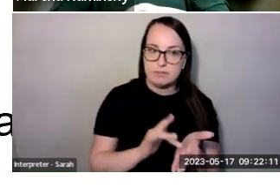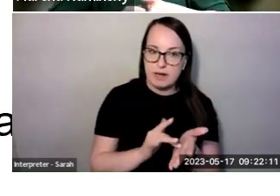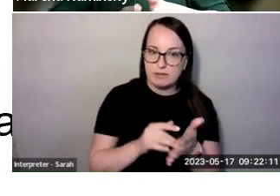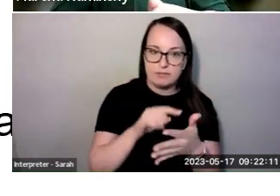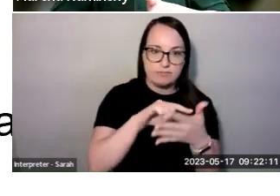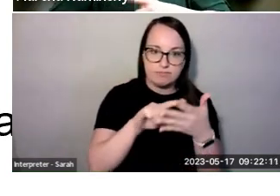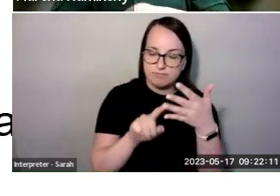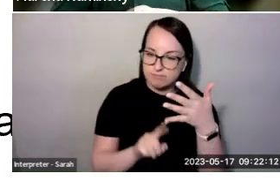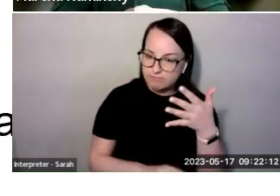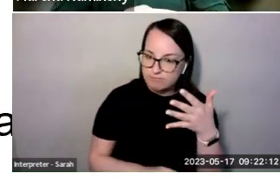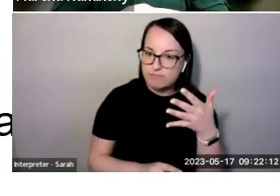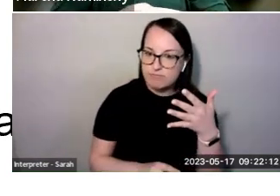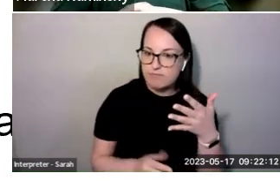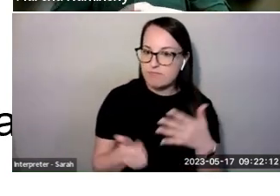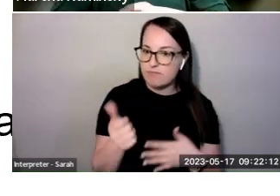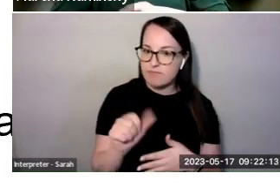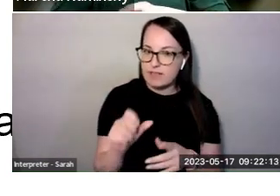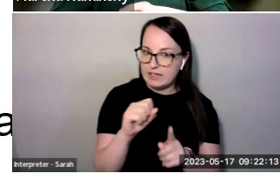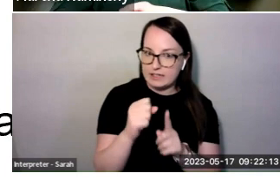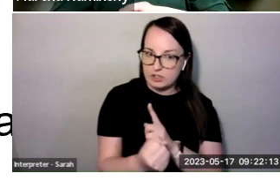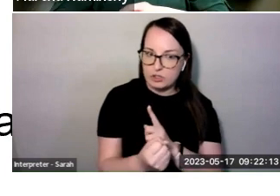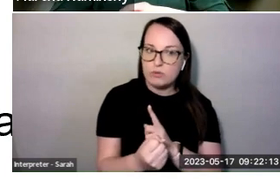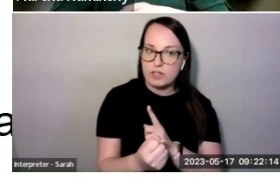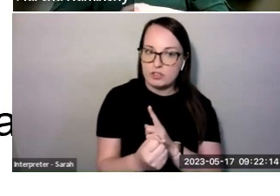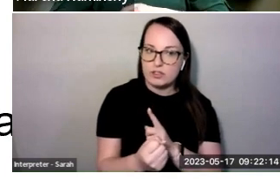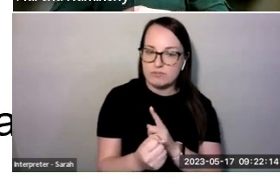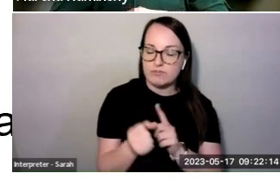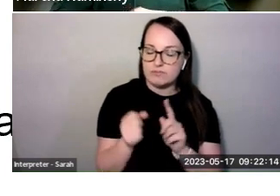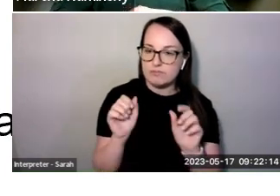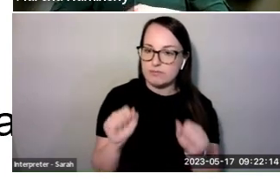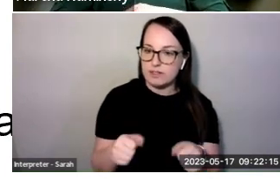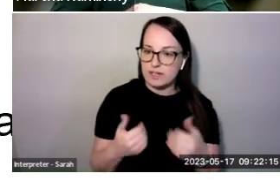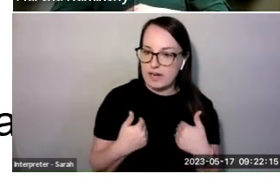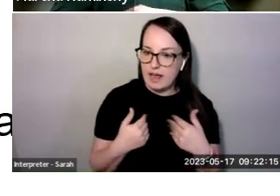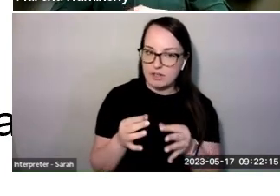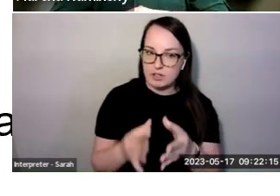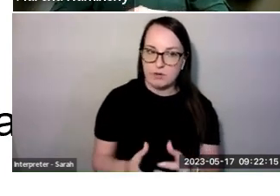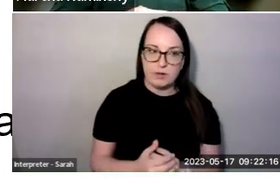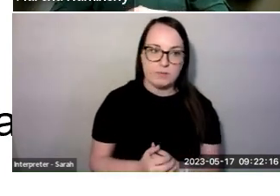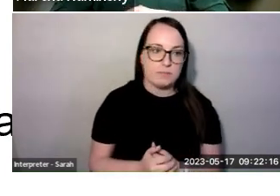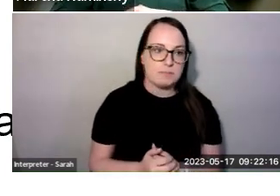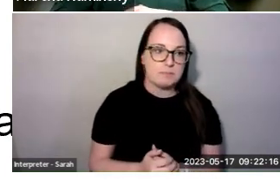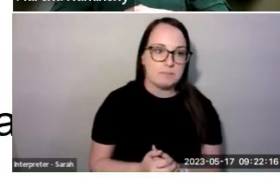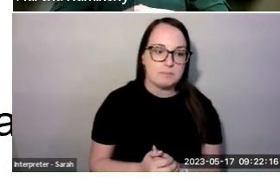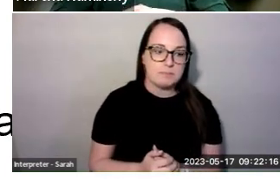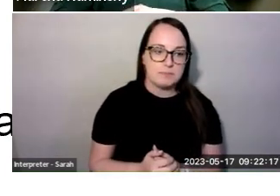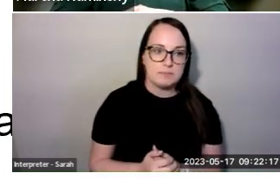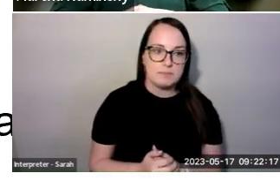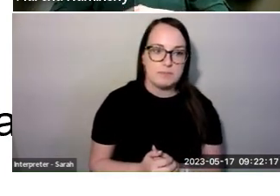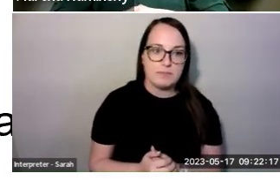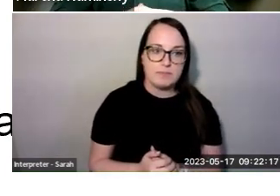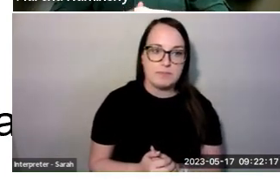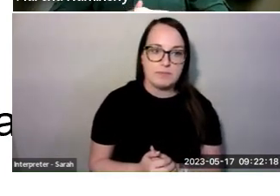really, any environment that communication takes place can also